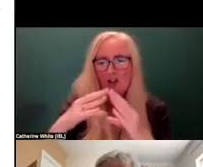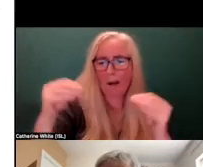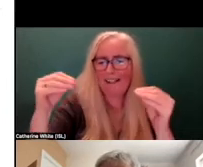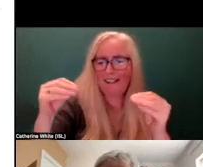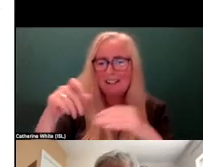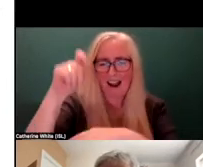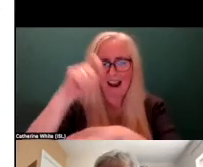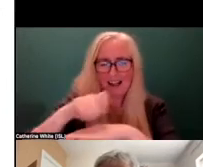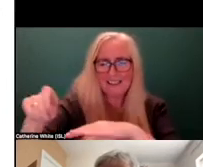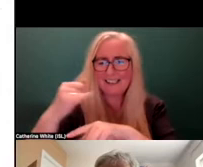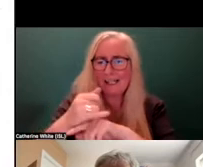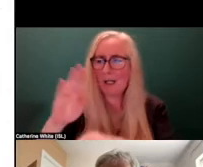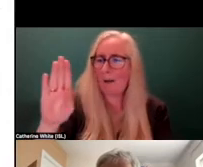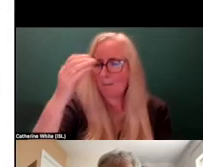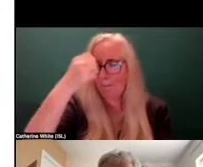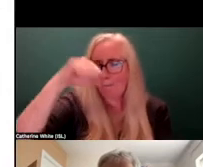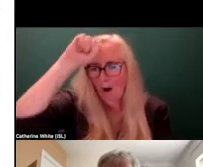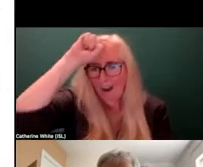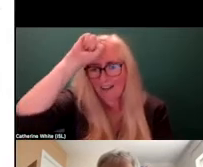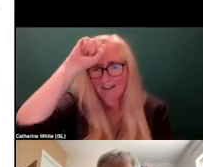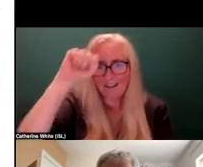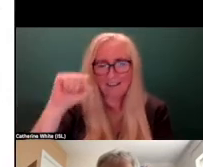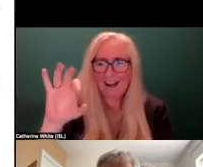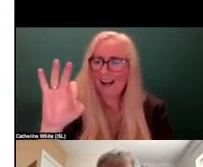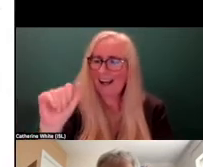architect, in the Berlin gallery a few years ago.